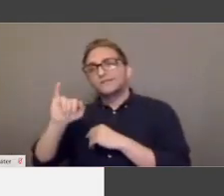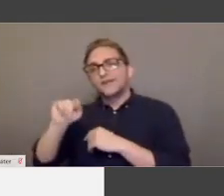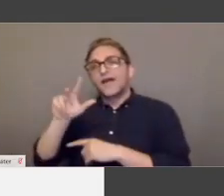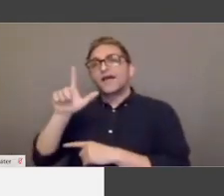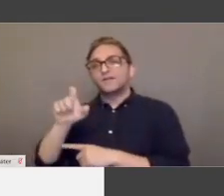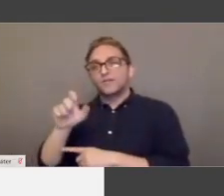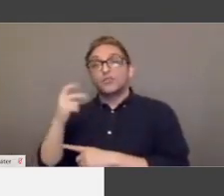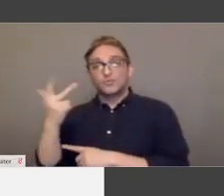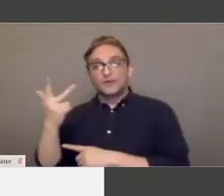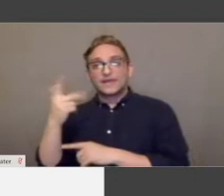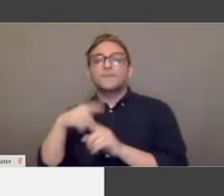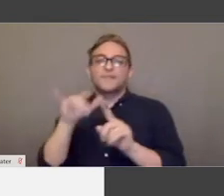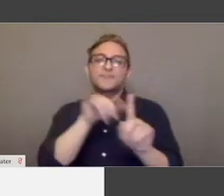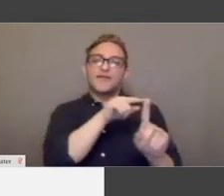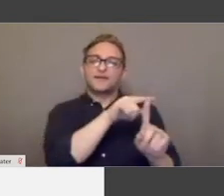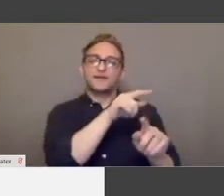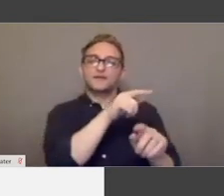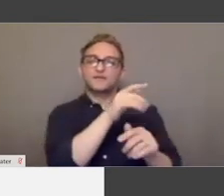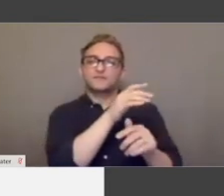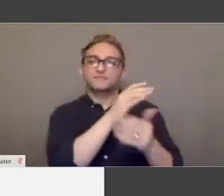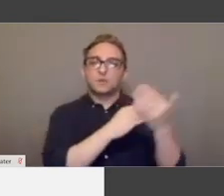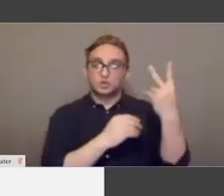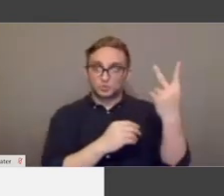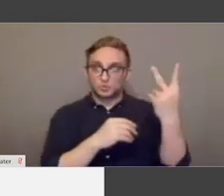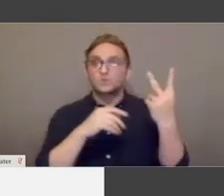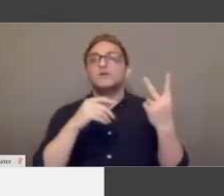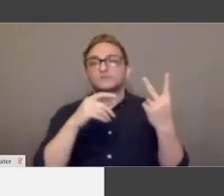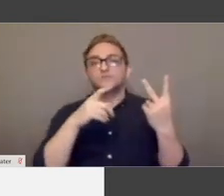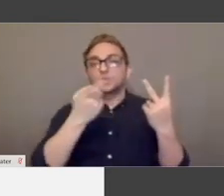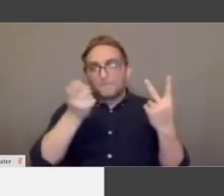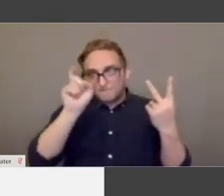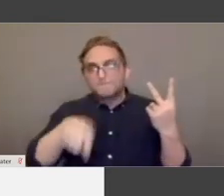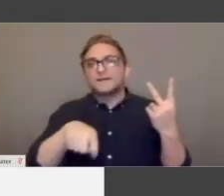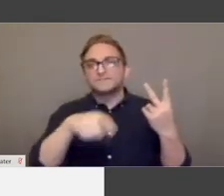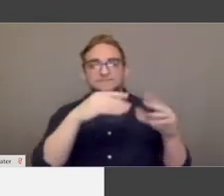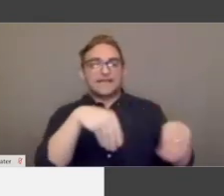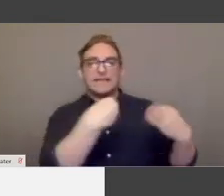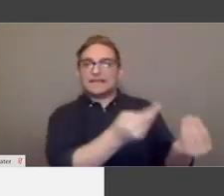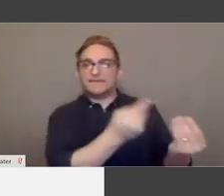says in Title II you have to give primary consideration to the request of the individual